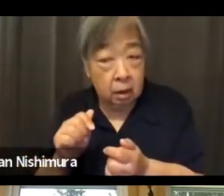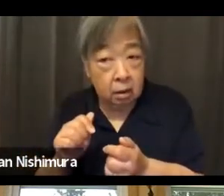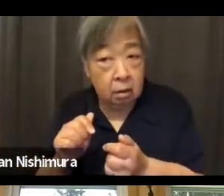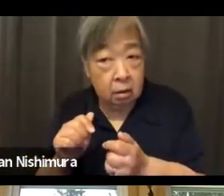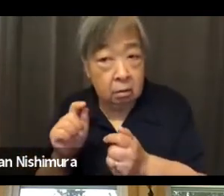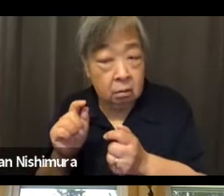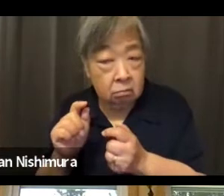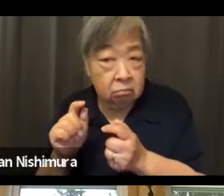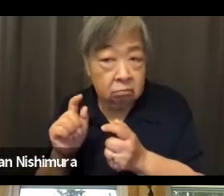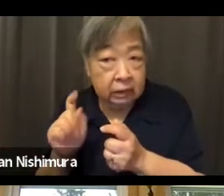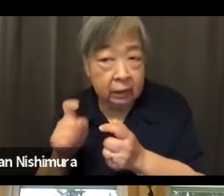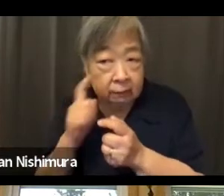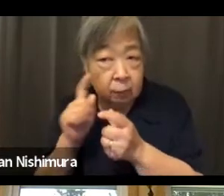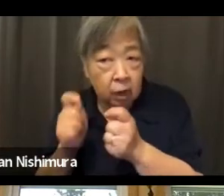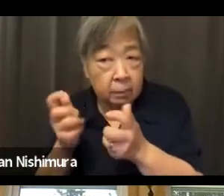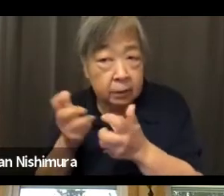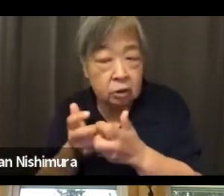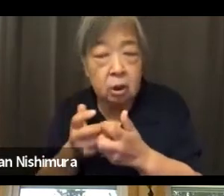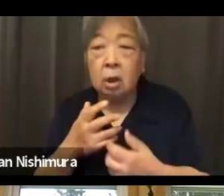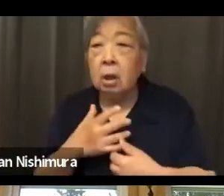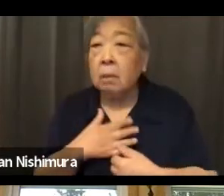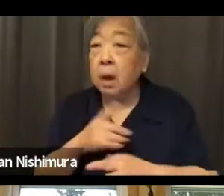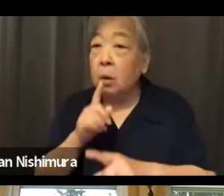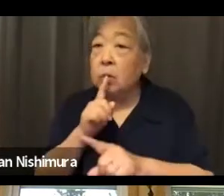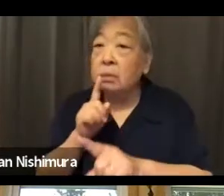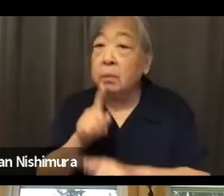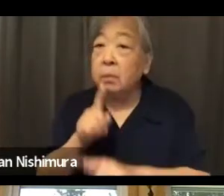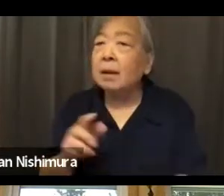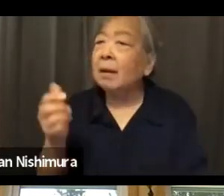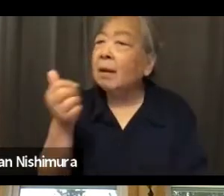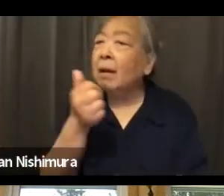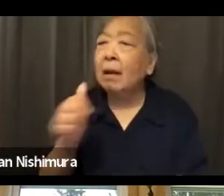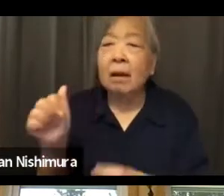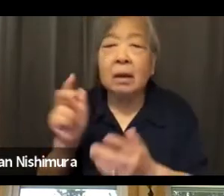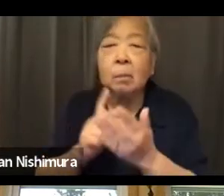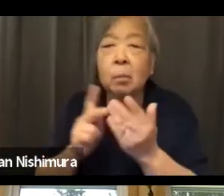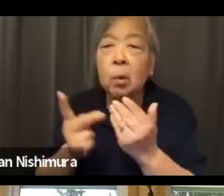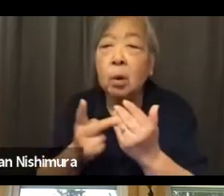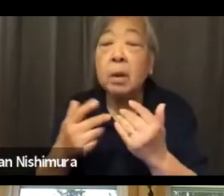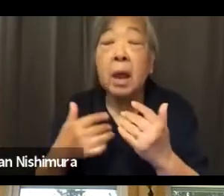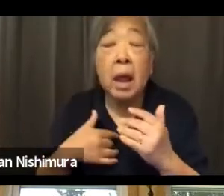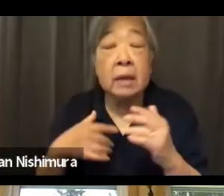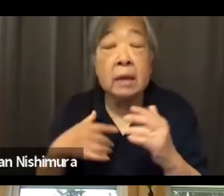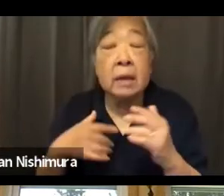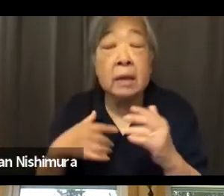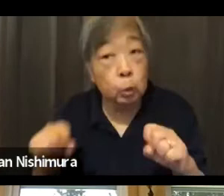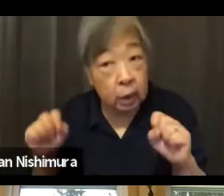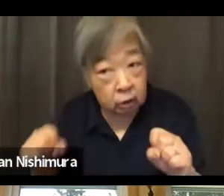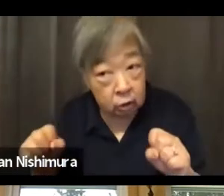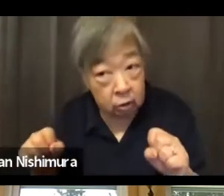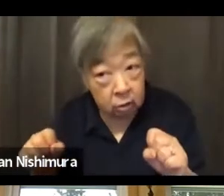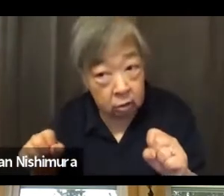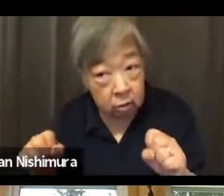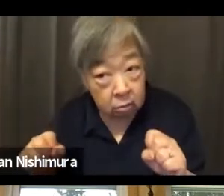My response consistently is: Any program has the potential to be accessible, and that's